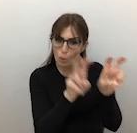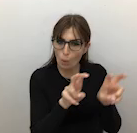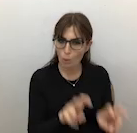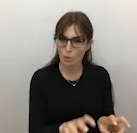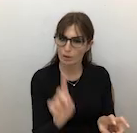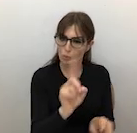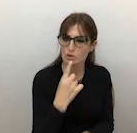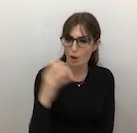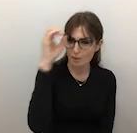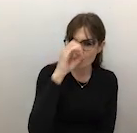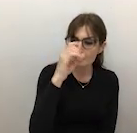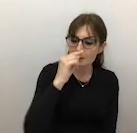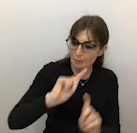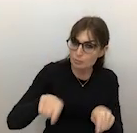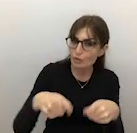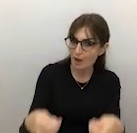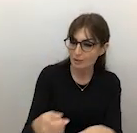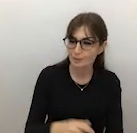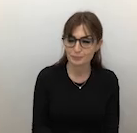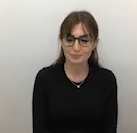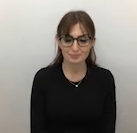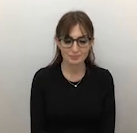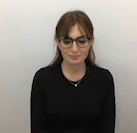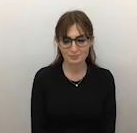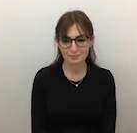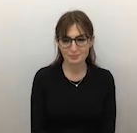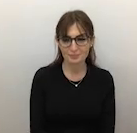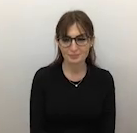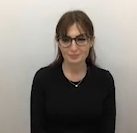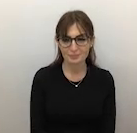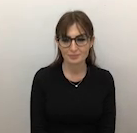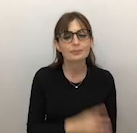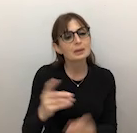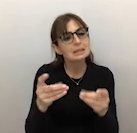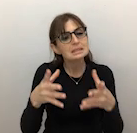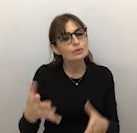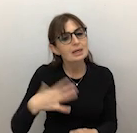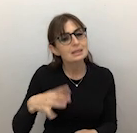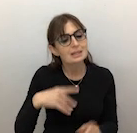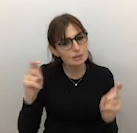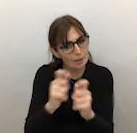and the types of audit opinions that may be provided. To begin, directors need to be aware of all